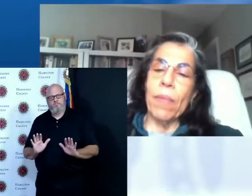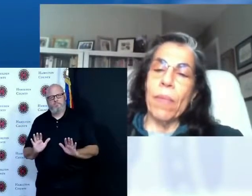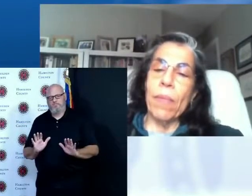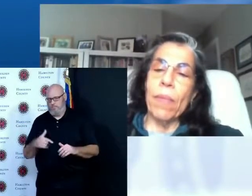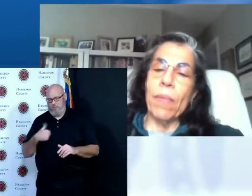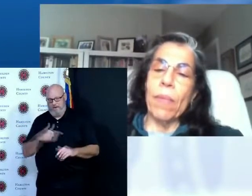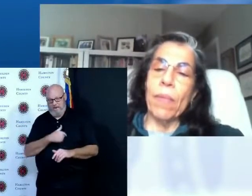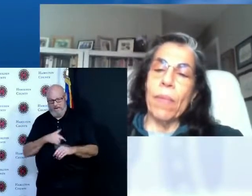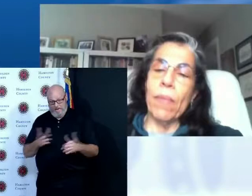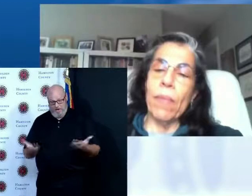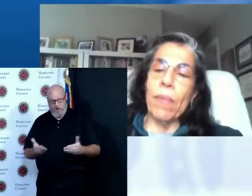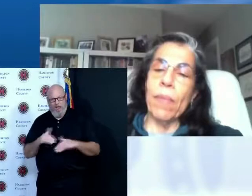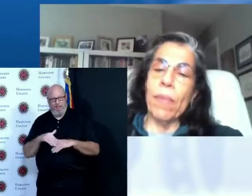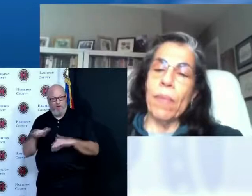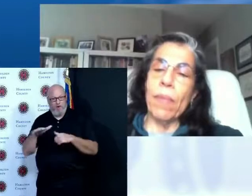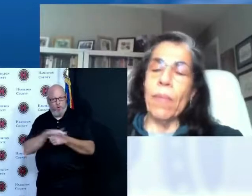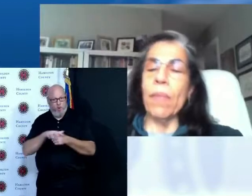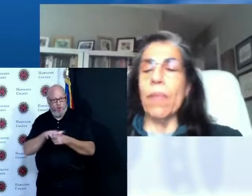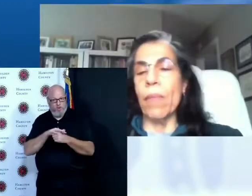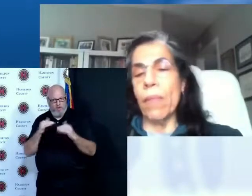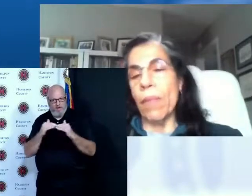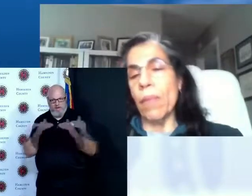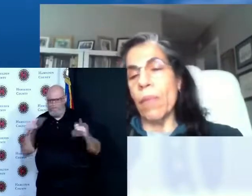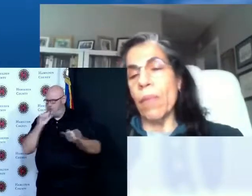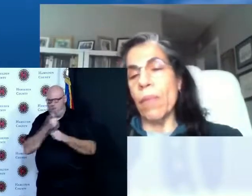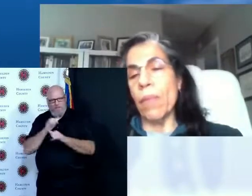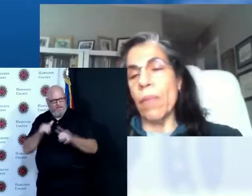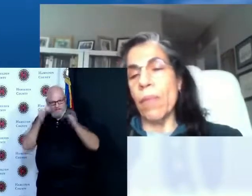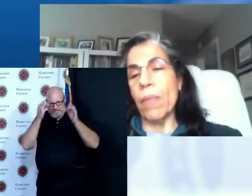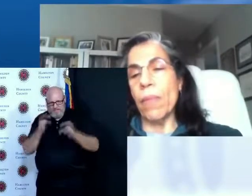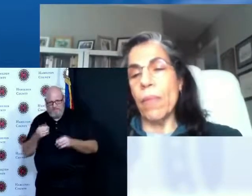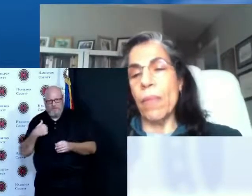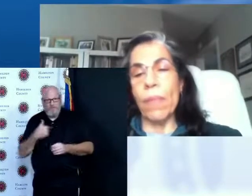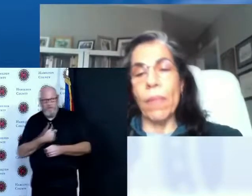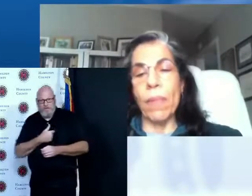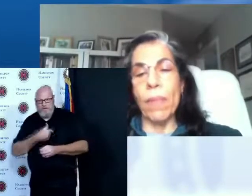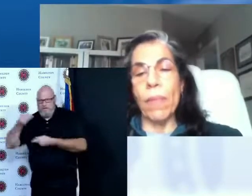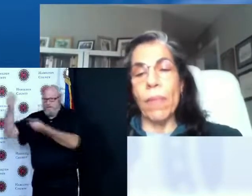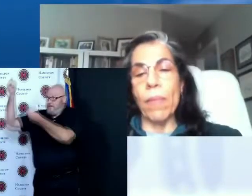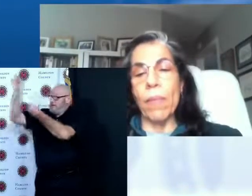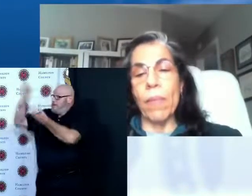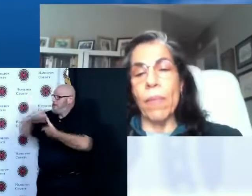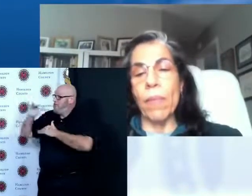to what's being decided with you know I don't you know as far as Governor DeWine is concerned